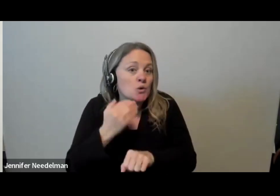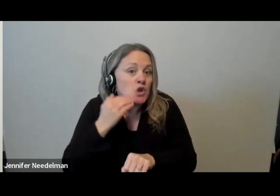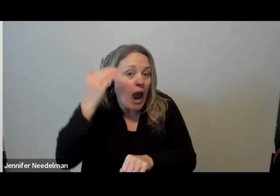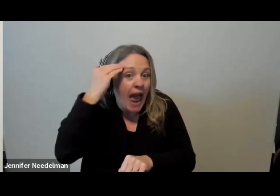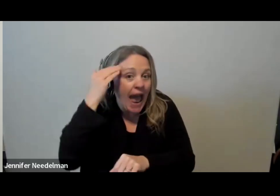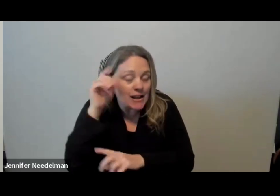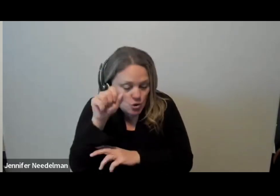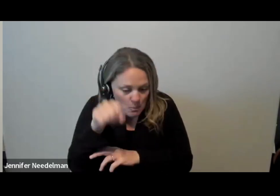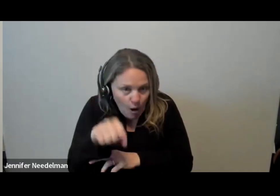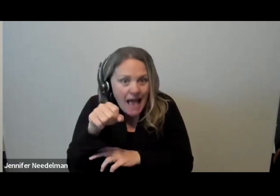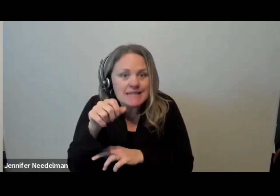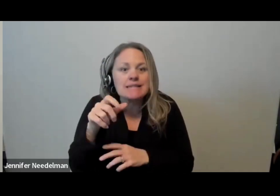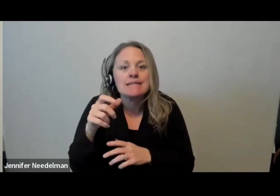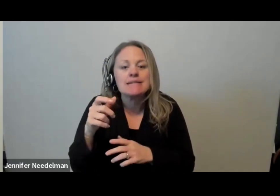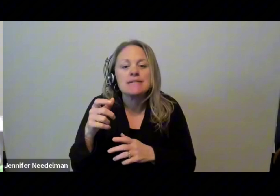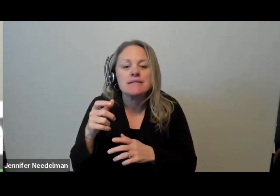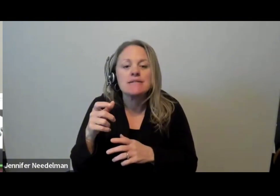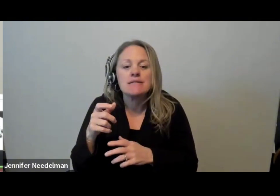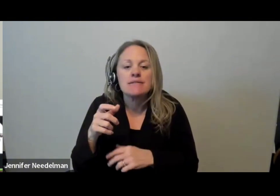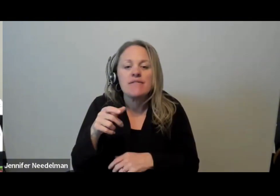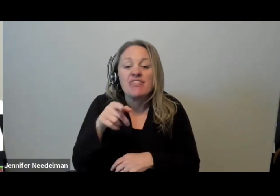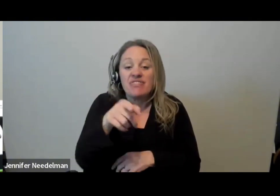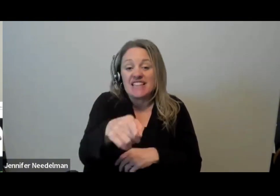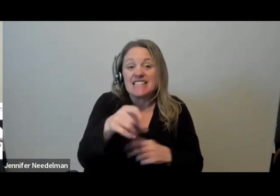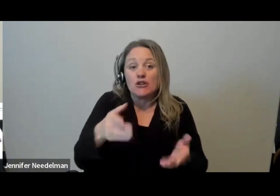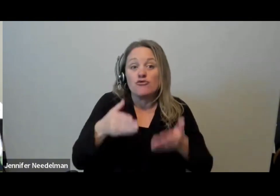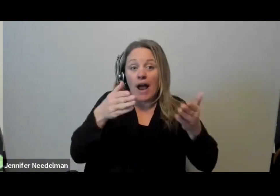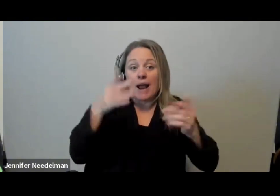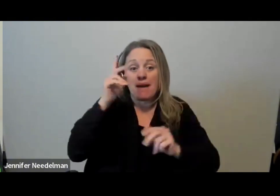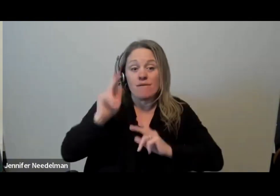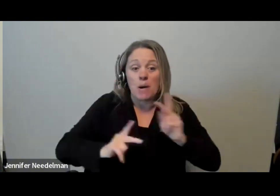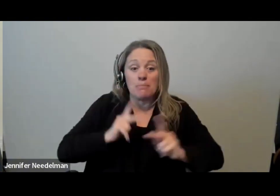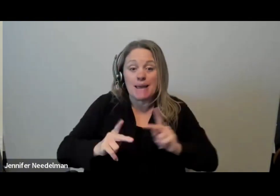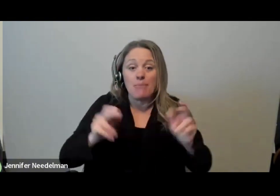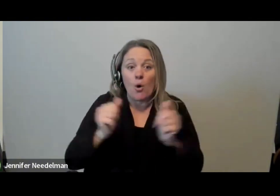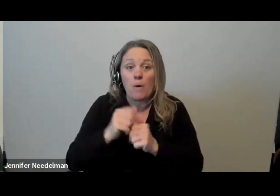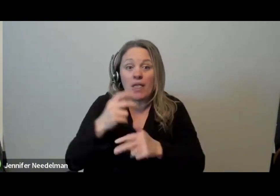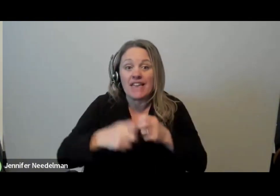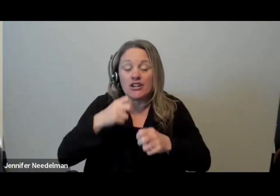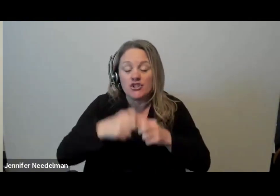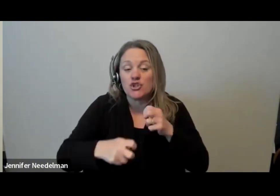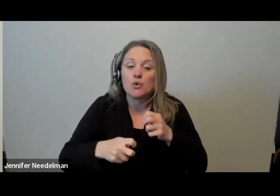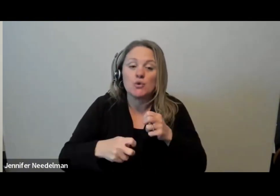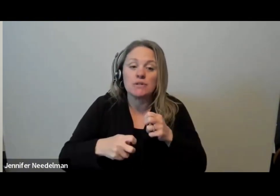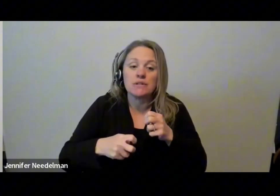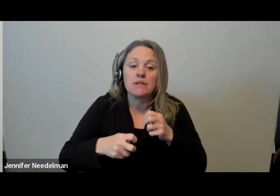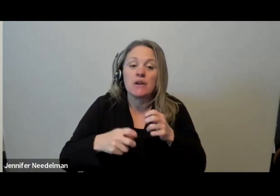This eight bit do is really cool because we recommend this for people that have issues in terms of arthritis